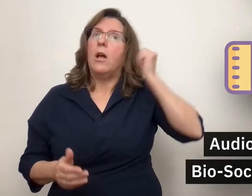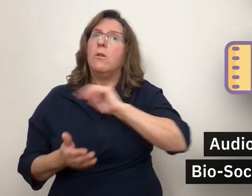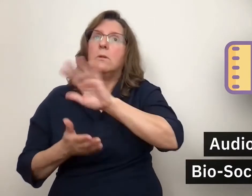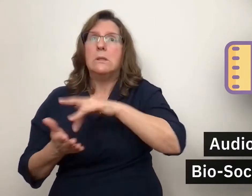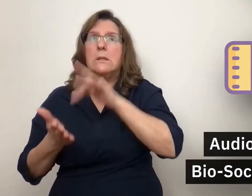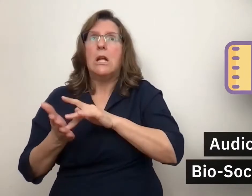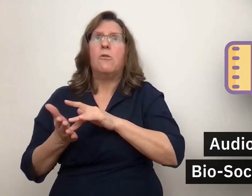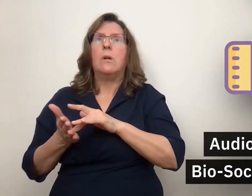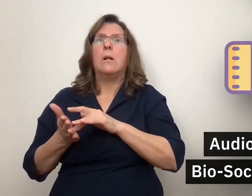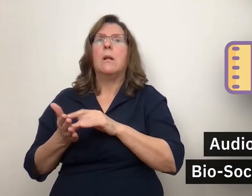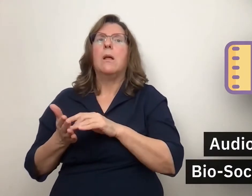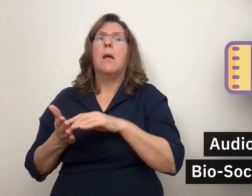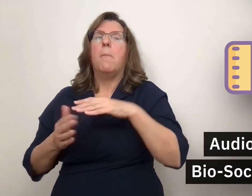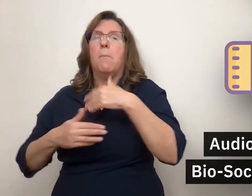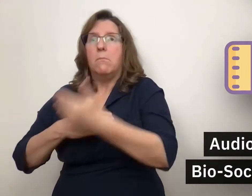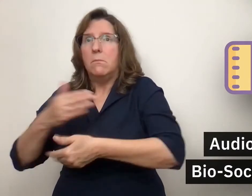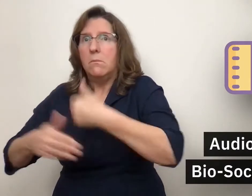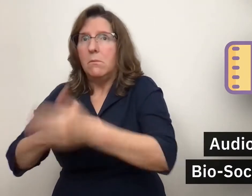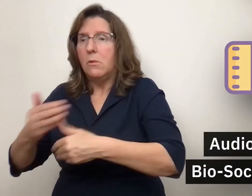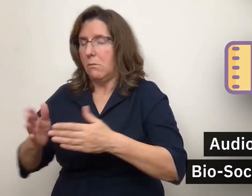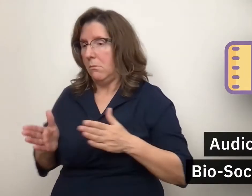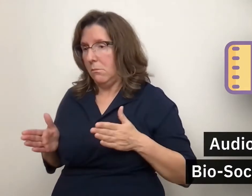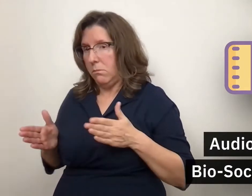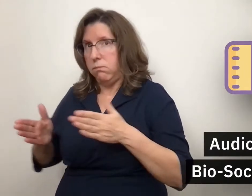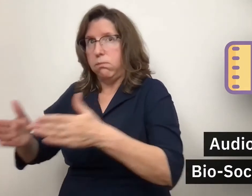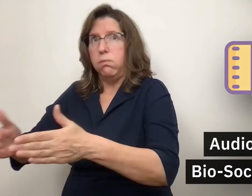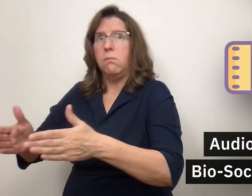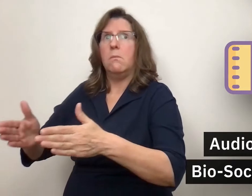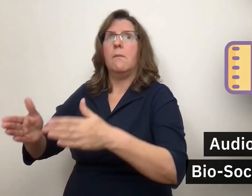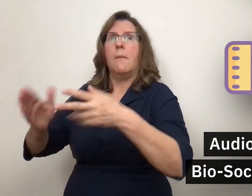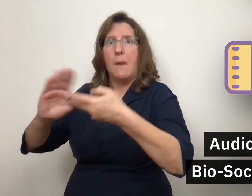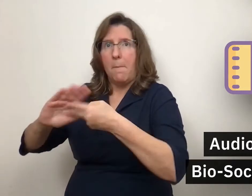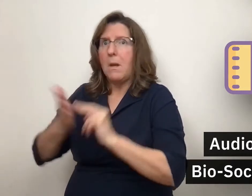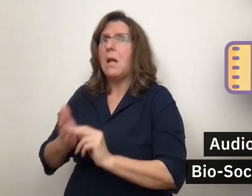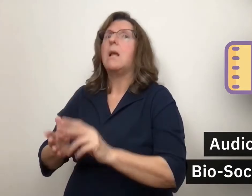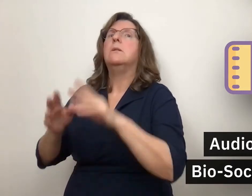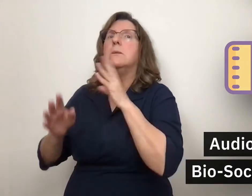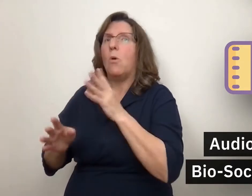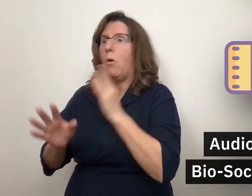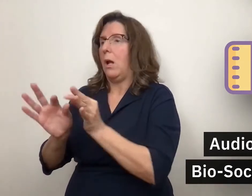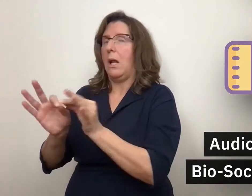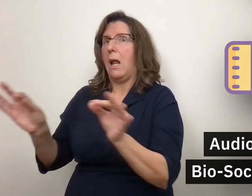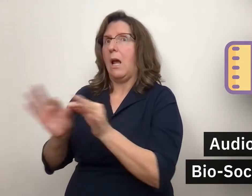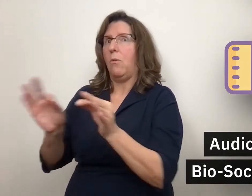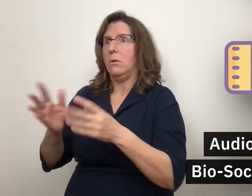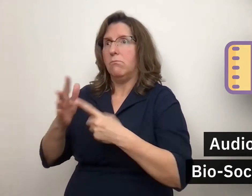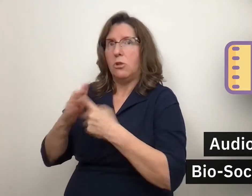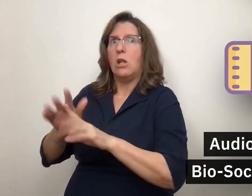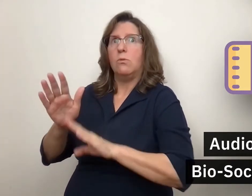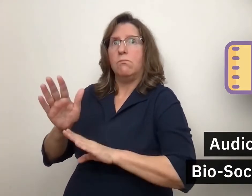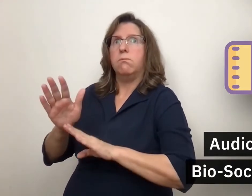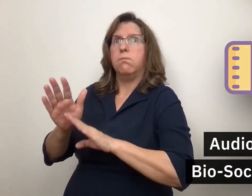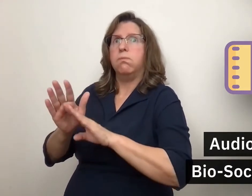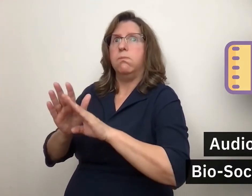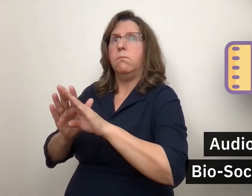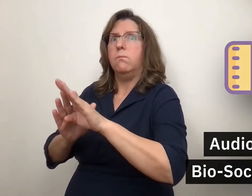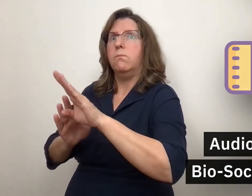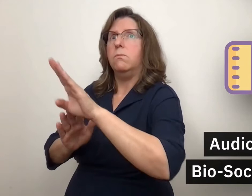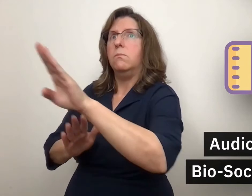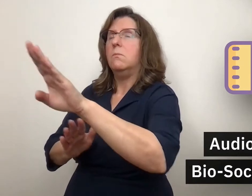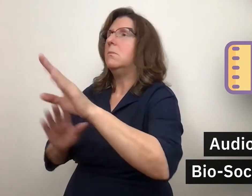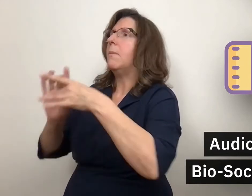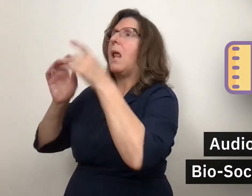Audio-centric biosocial portals processing starts when we are young as spoken language begins to develop.